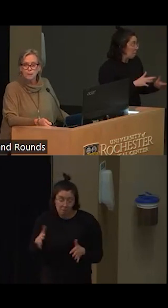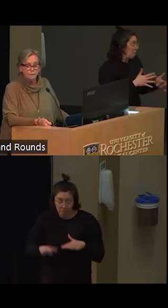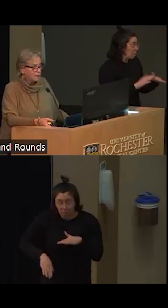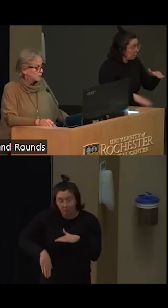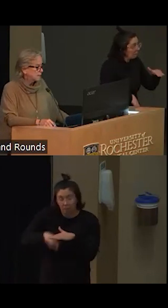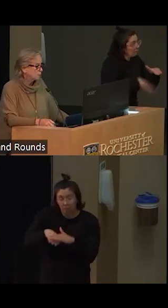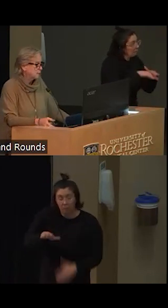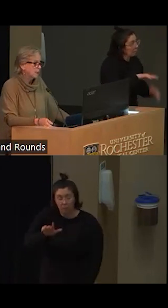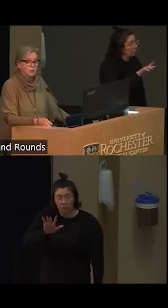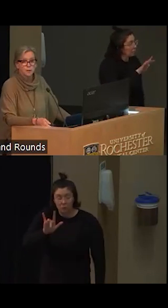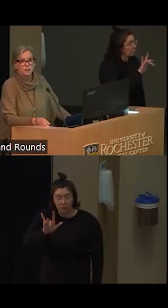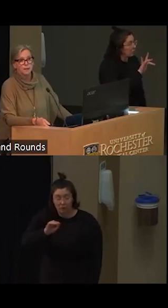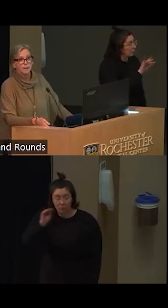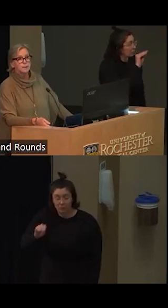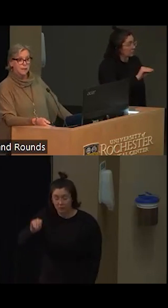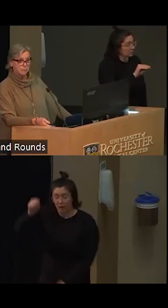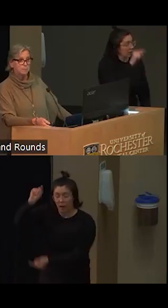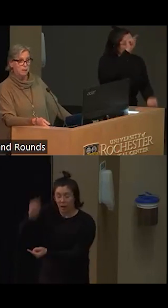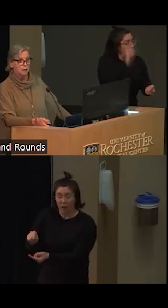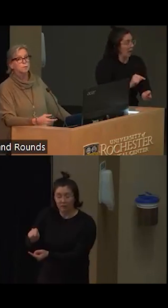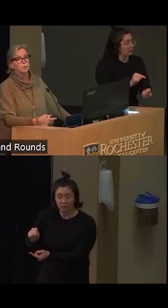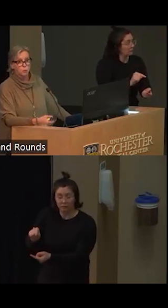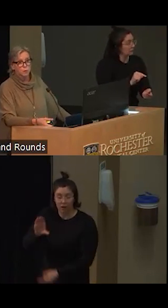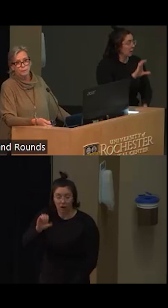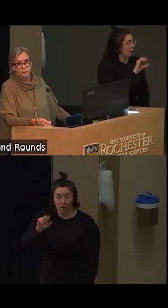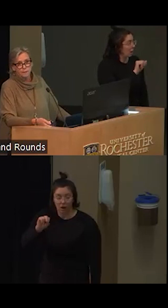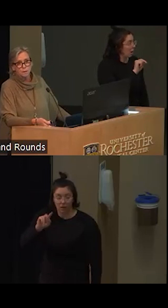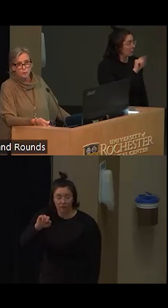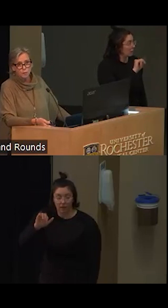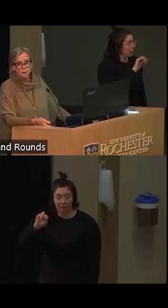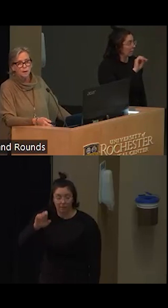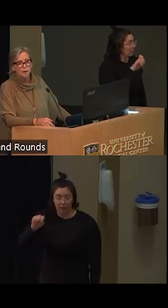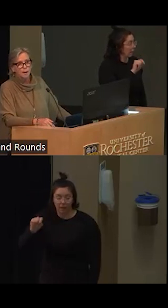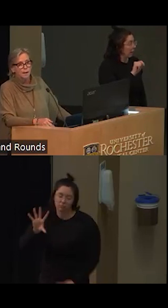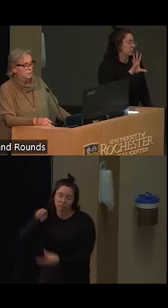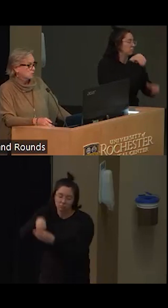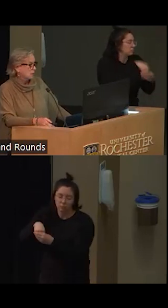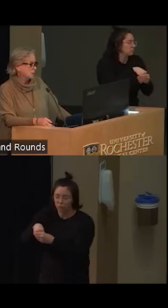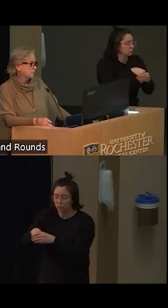25 percent reduction in containment measures which would reflect seclusion and restraints